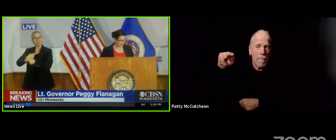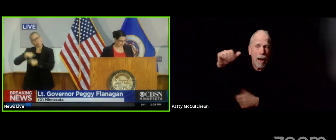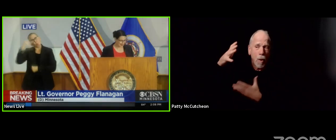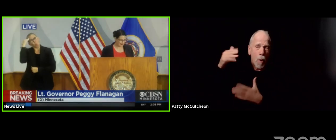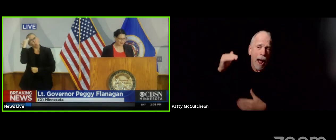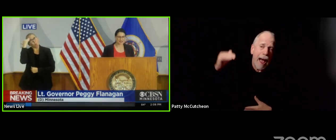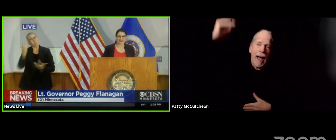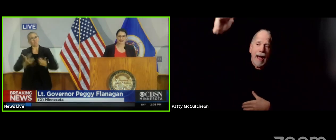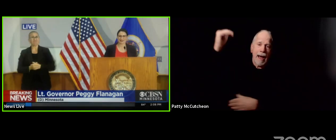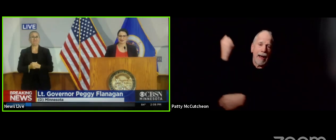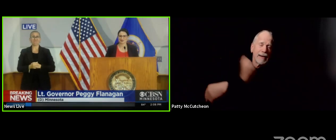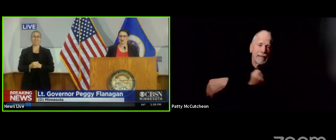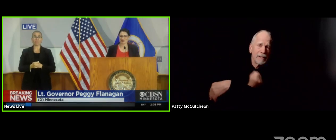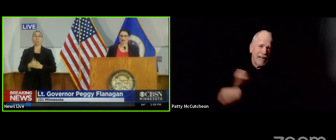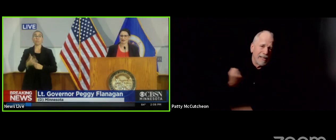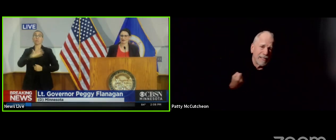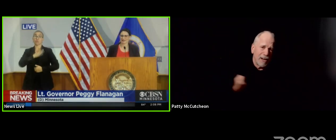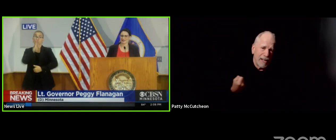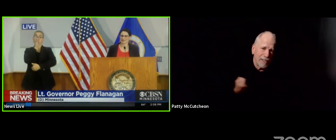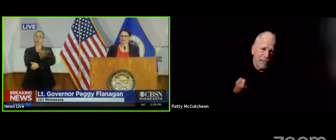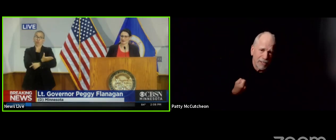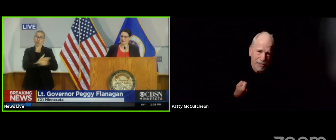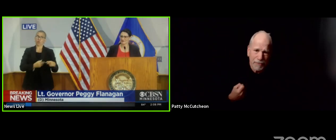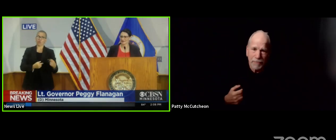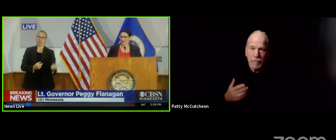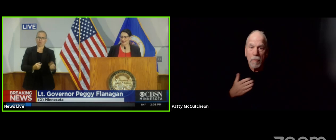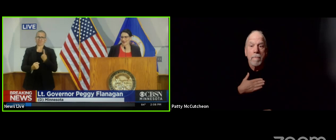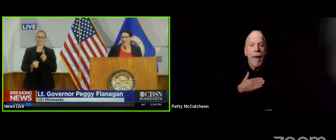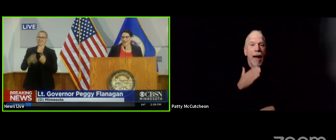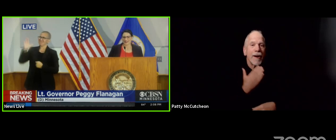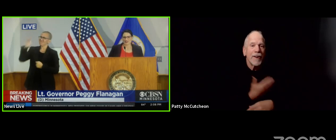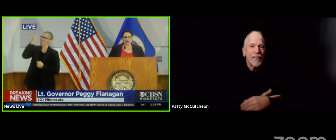THE OFFICE? BECAUSE SHE'S GOTTEN USED TO ME WORKING FROM THE KITCHEN TABLE. AND I TOLD